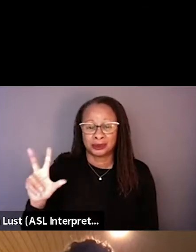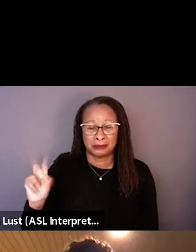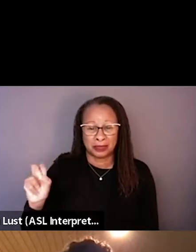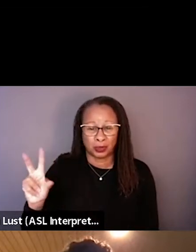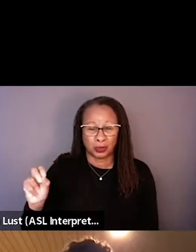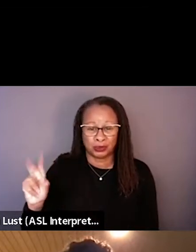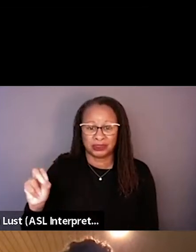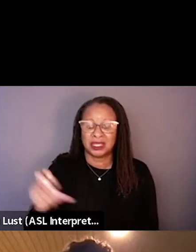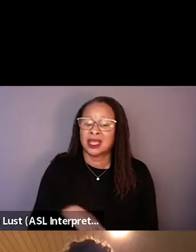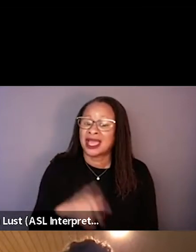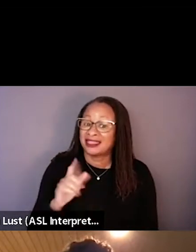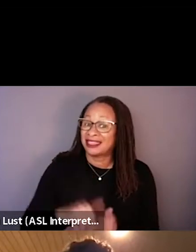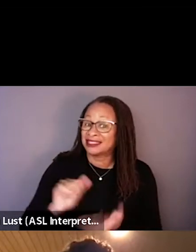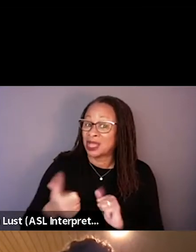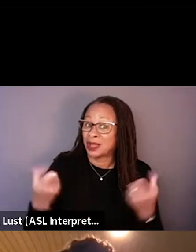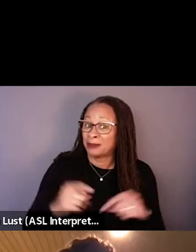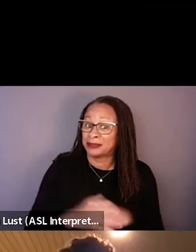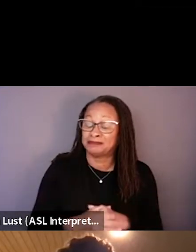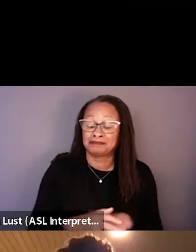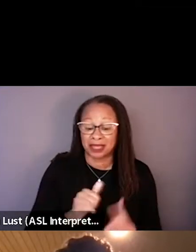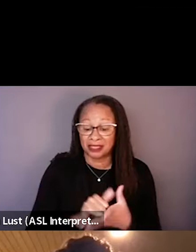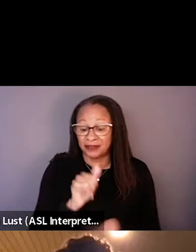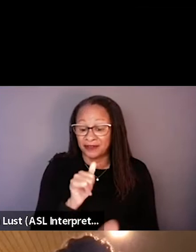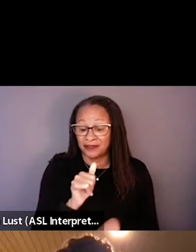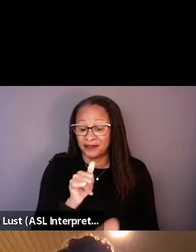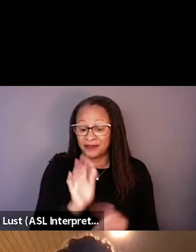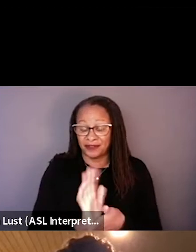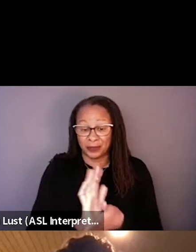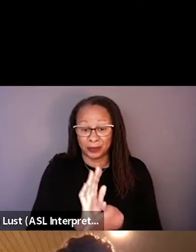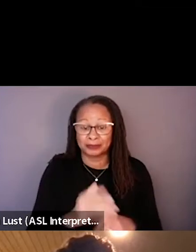I, you know, the film really was born out of a desire to